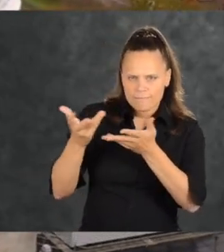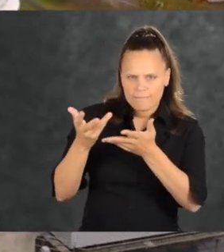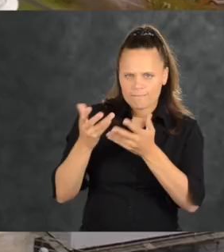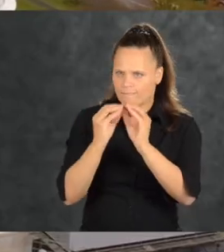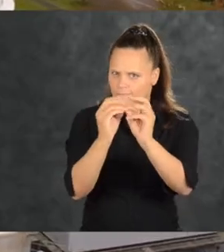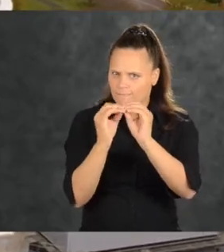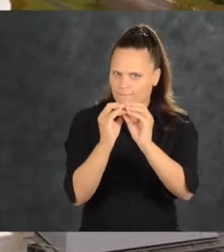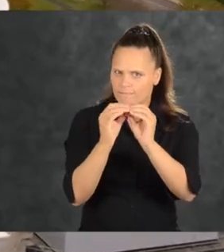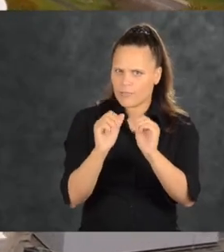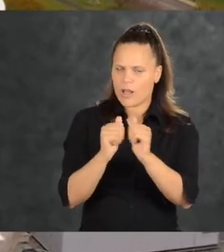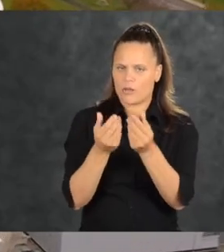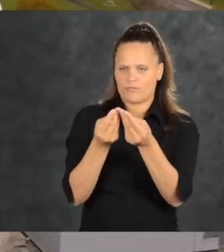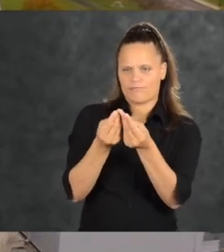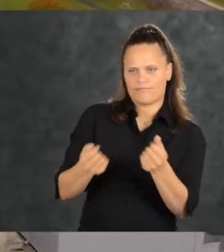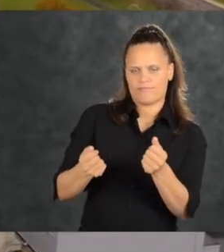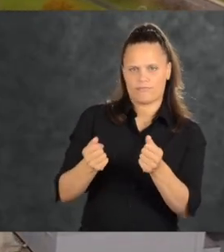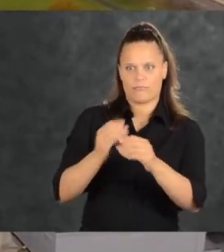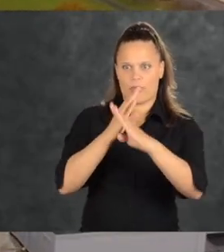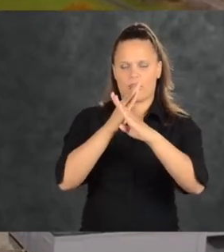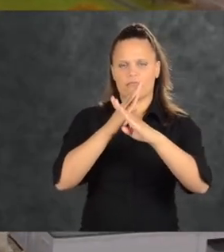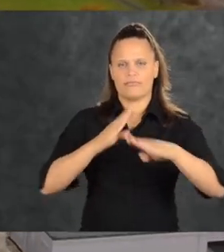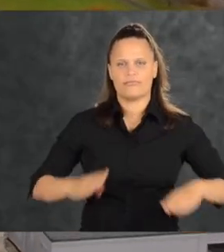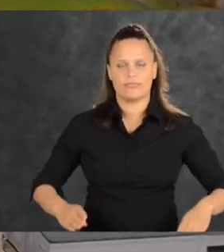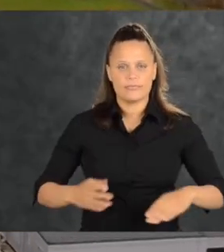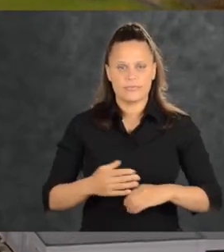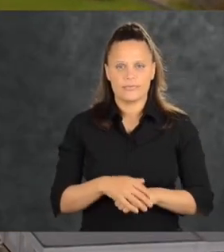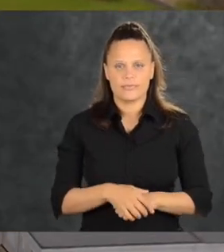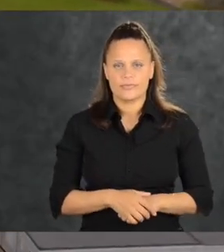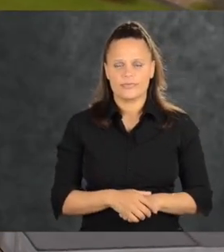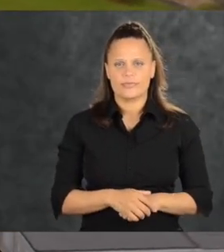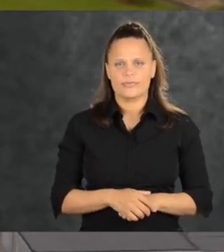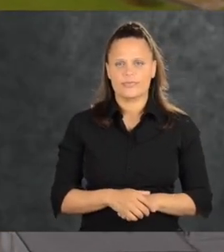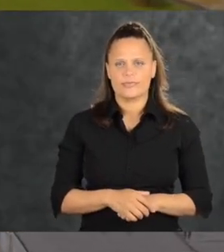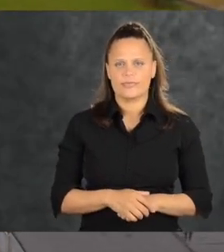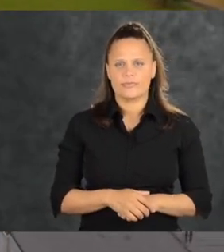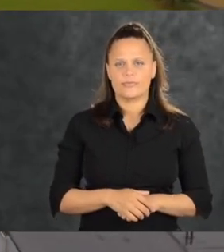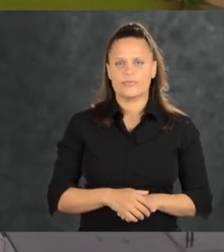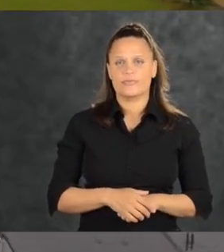and to help people. And so it really meant a lot to me to be able to finally come to the State